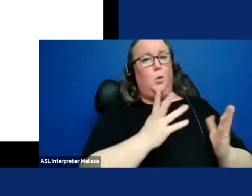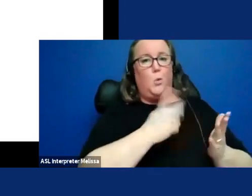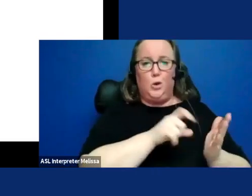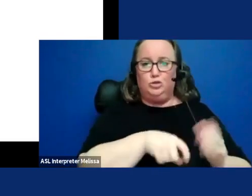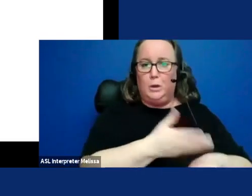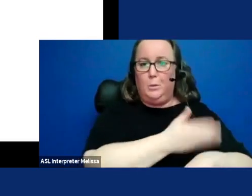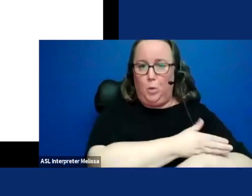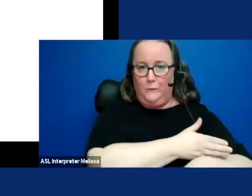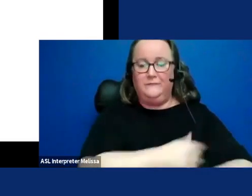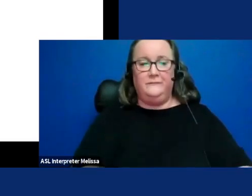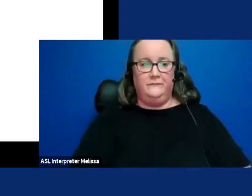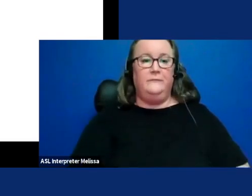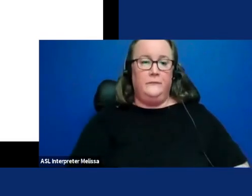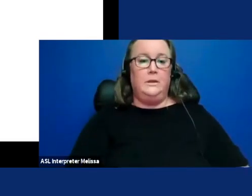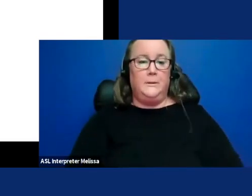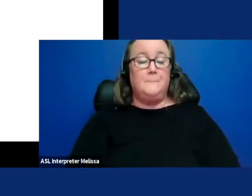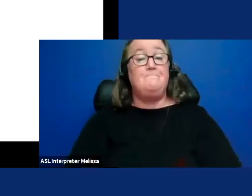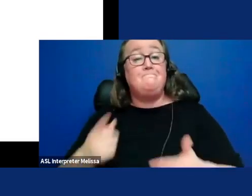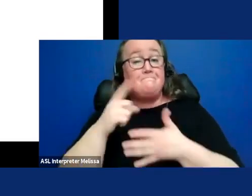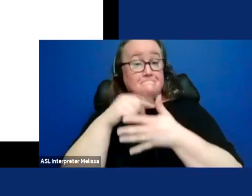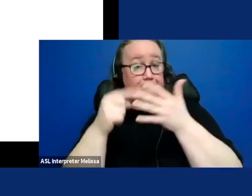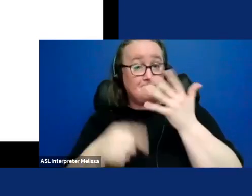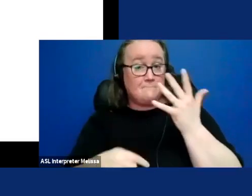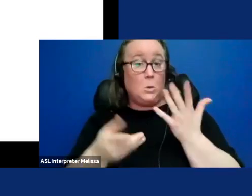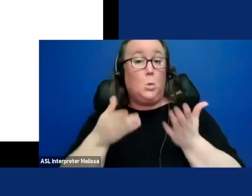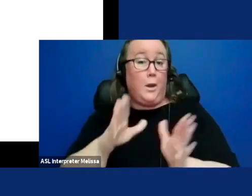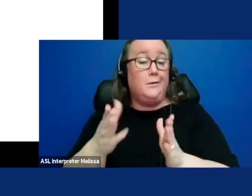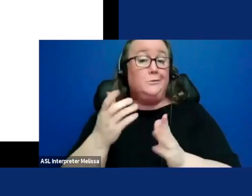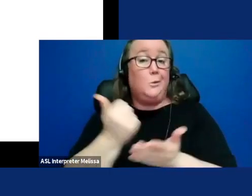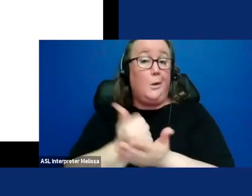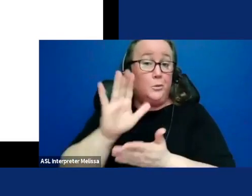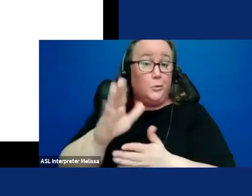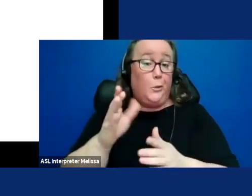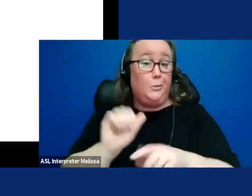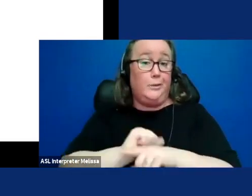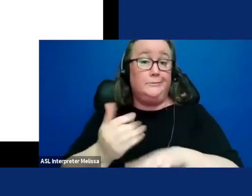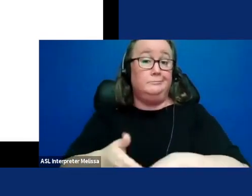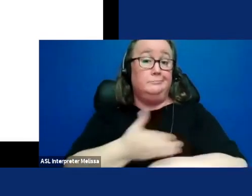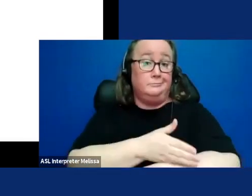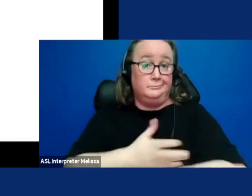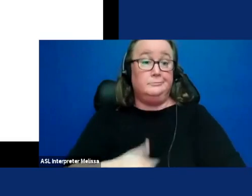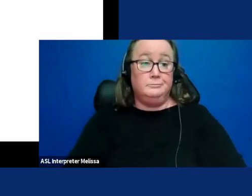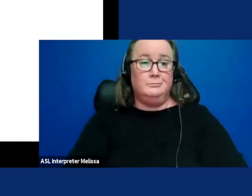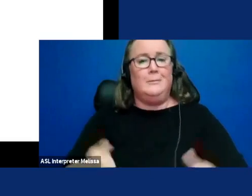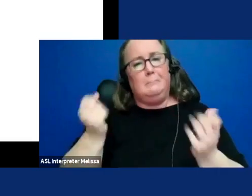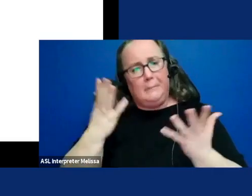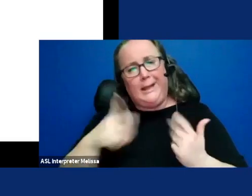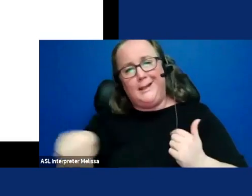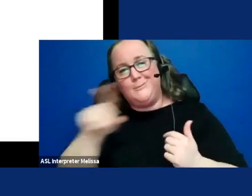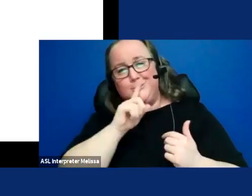use to make your lawyering practices more accessible. Many of them, I'm sure you folks have already been doing such